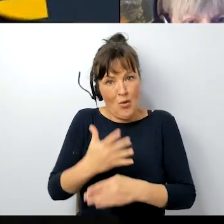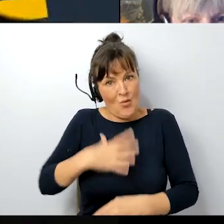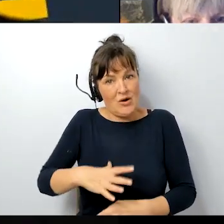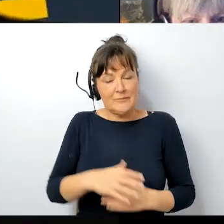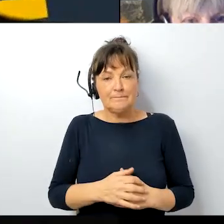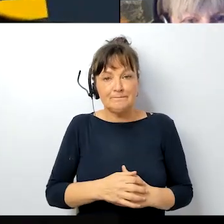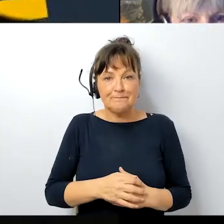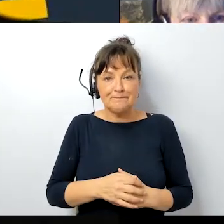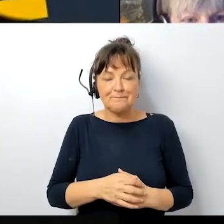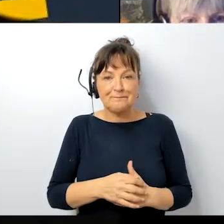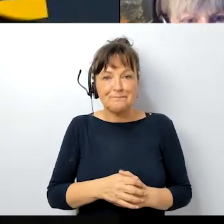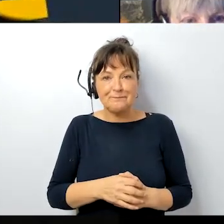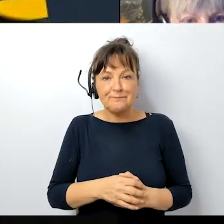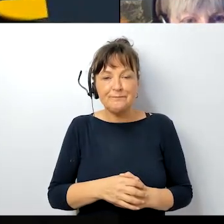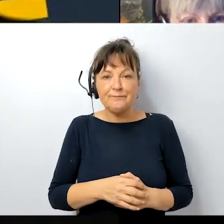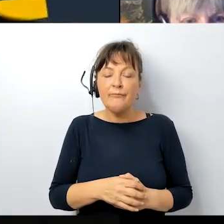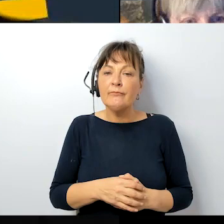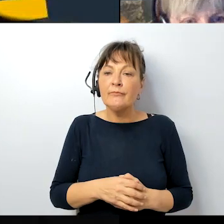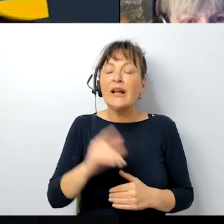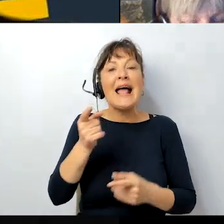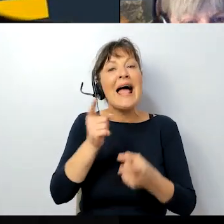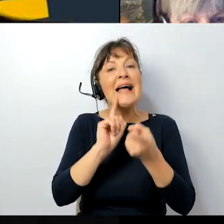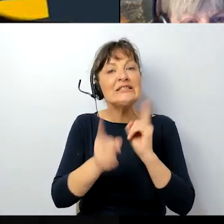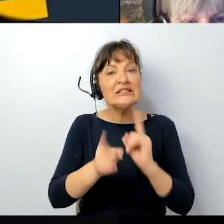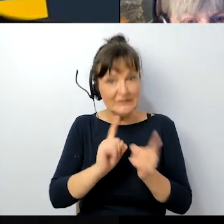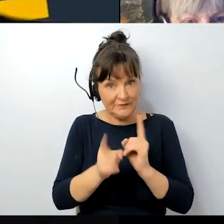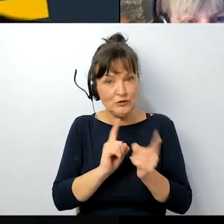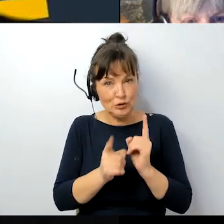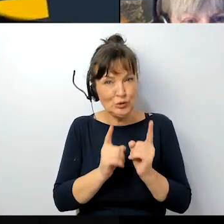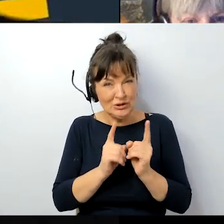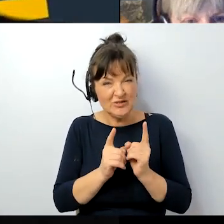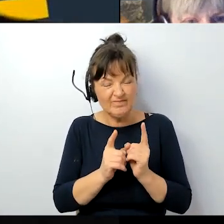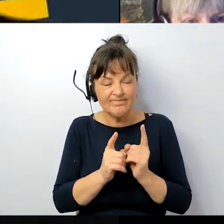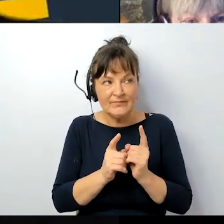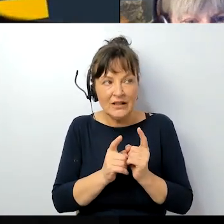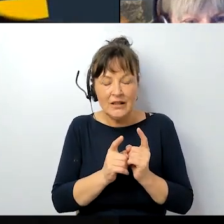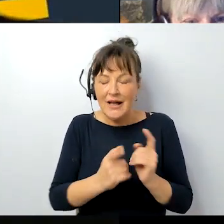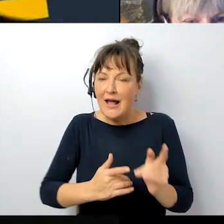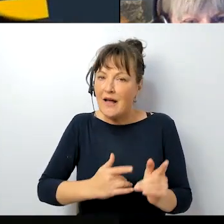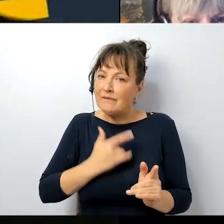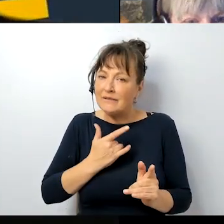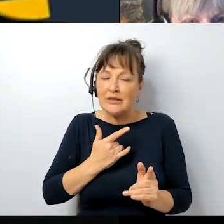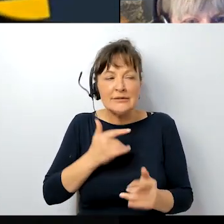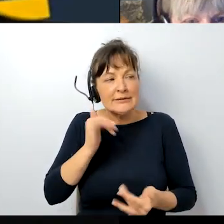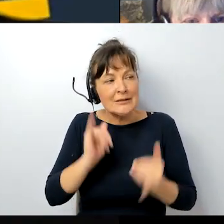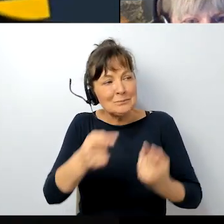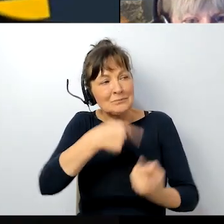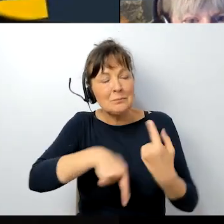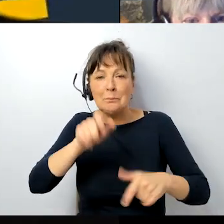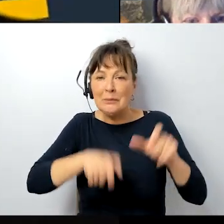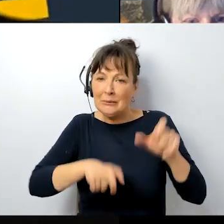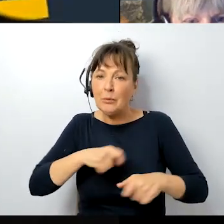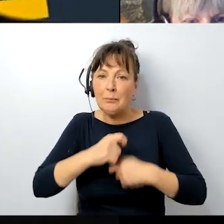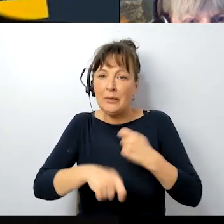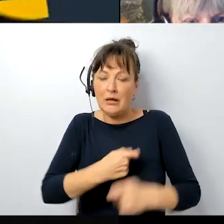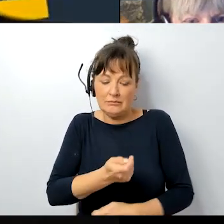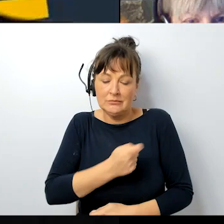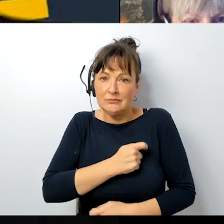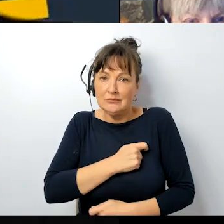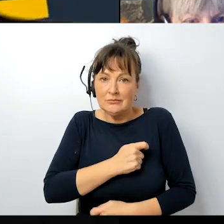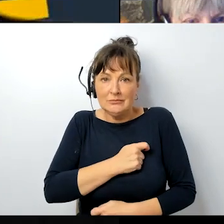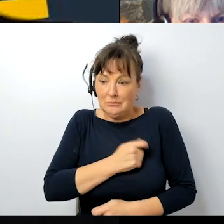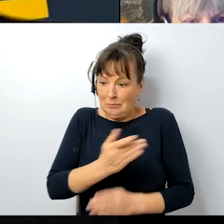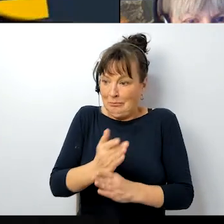know. And an interview, I am the biggest advocate for I think a lot of times people are so anxious